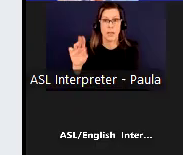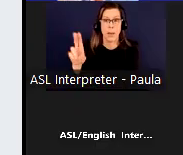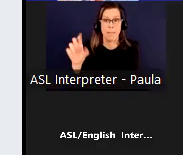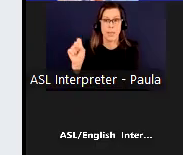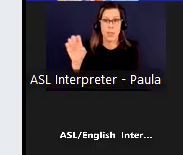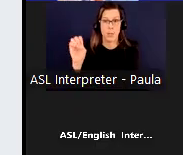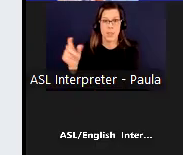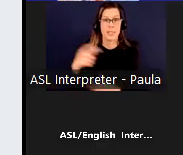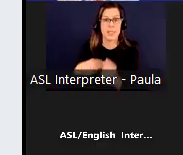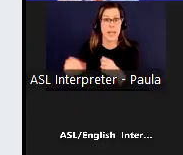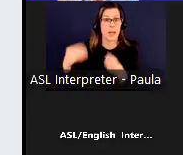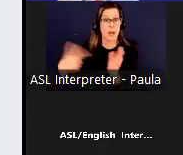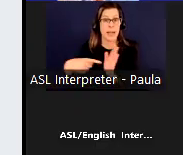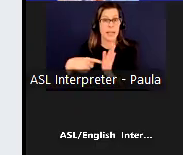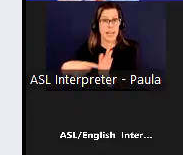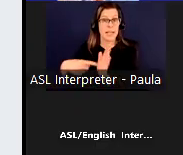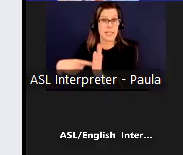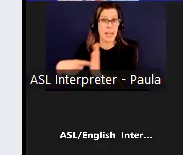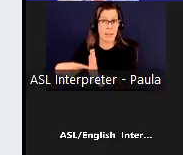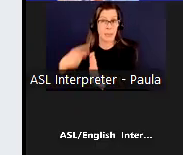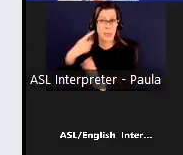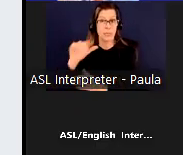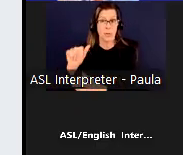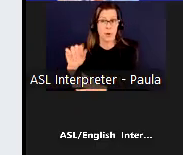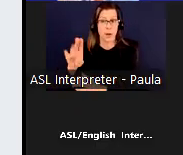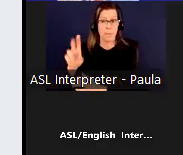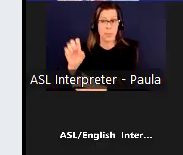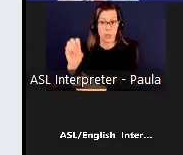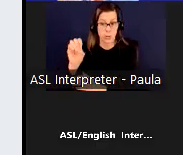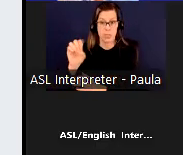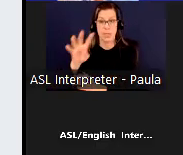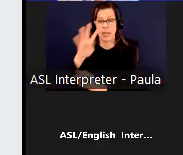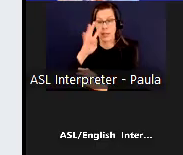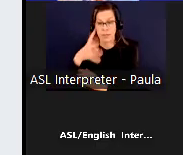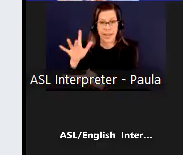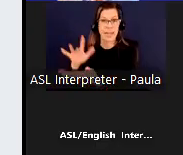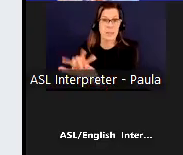example of a abuse, neglect and exploitation that that was,